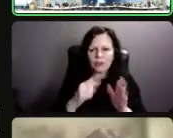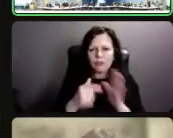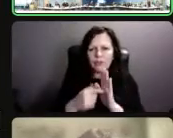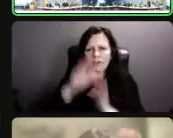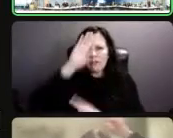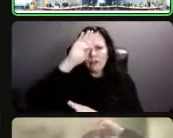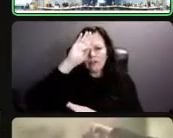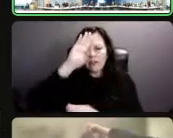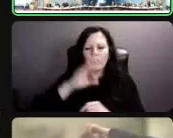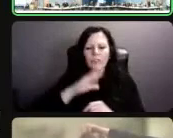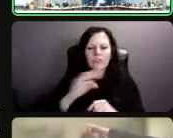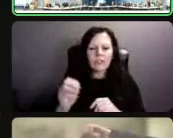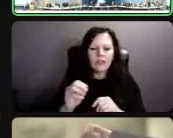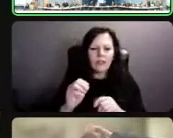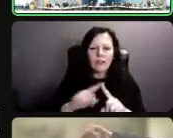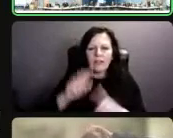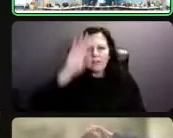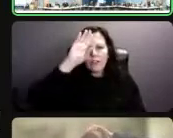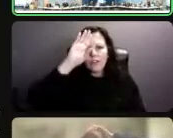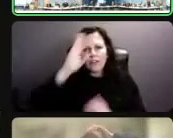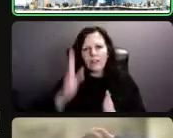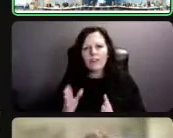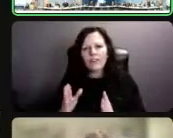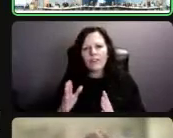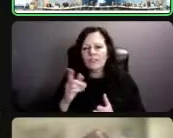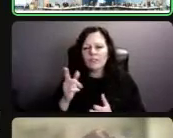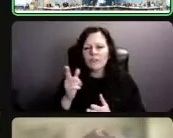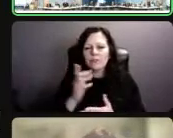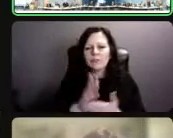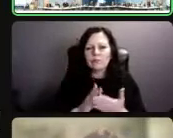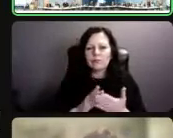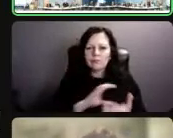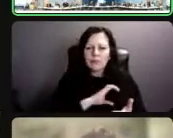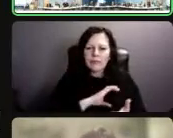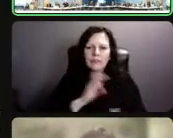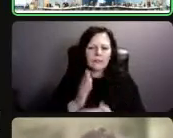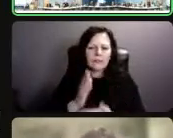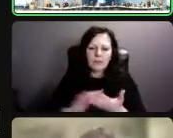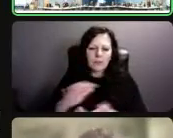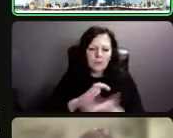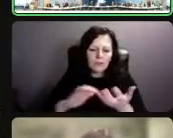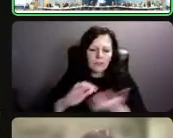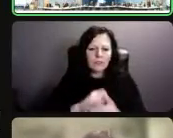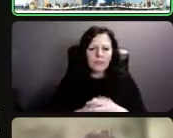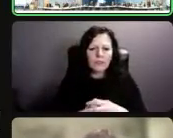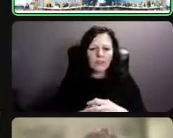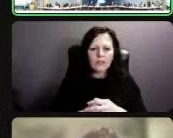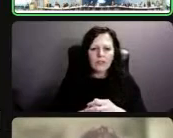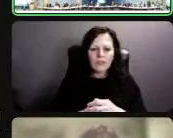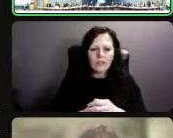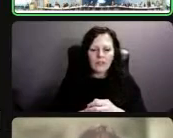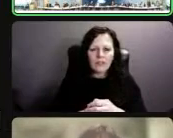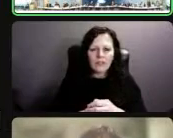THAT WOULD LOOK LIKE NO ONE